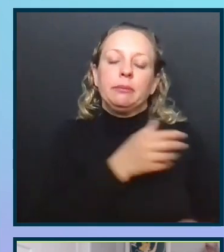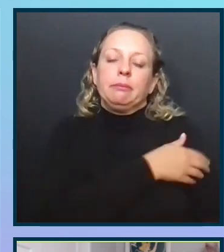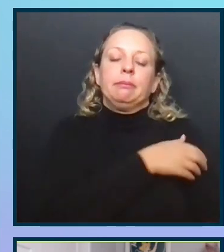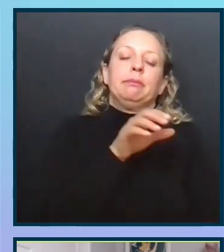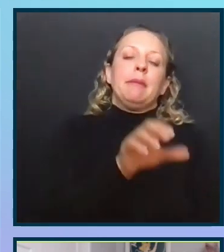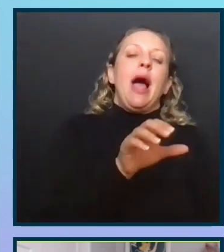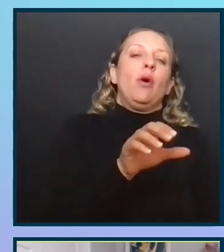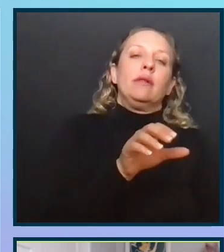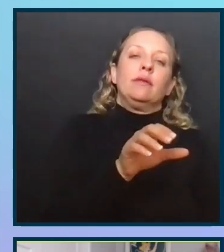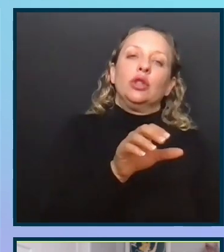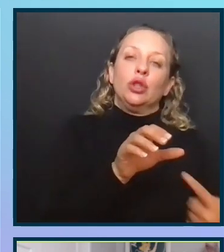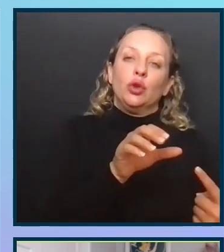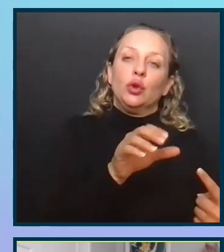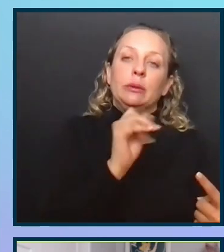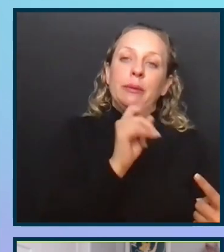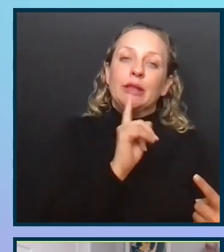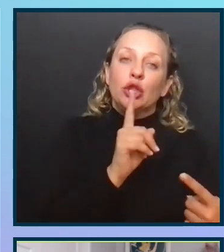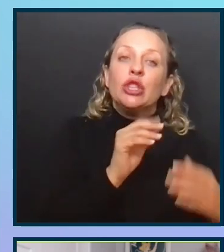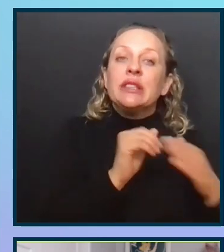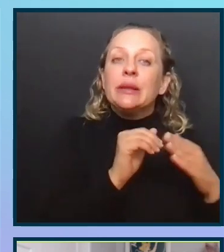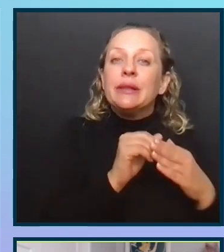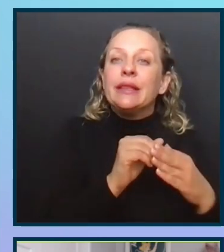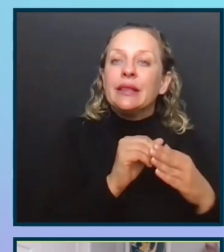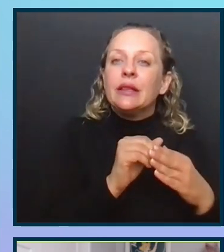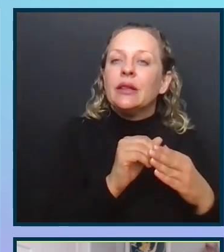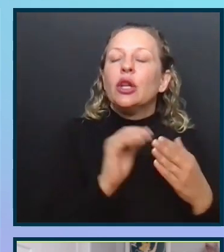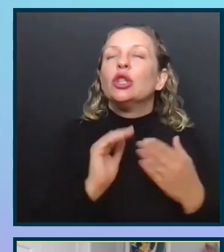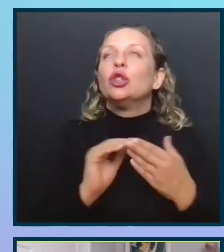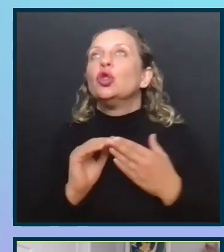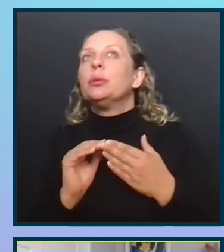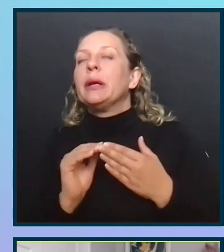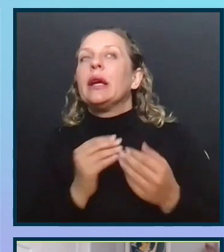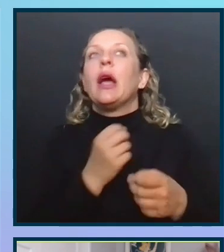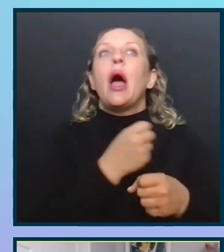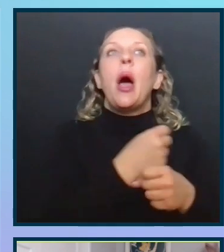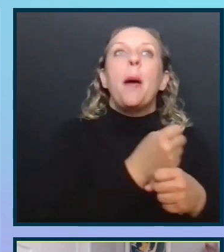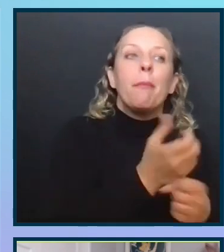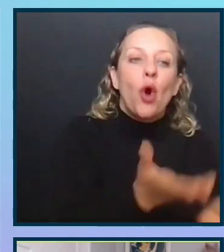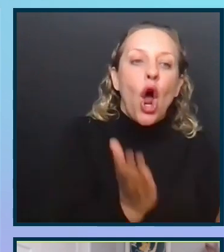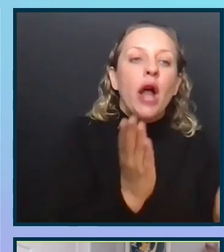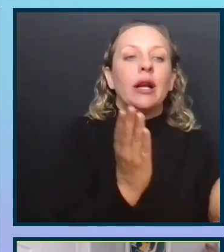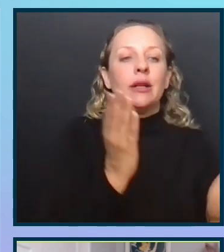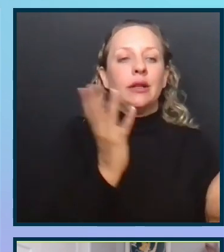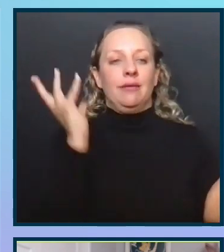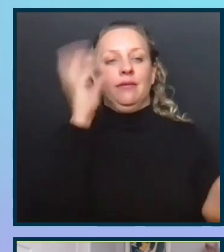to making sure an accessibility, excuse me, a product considers accessibility.